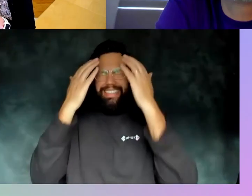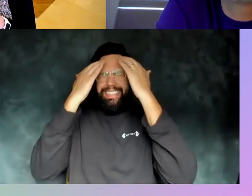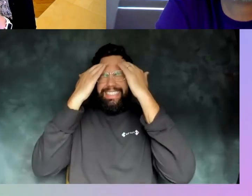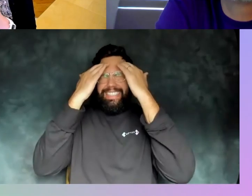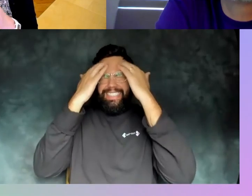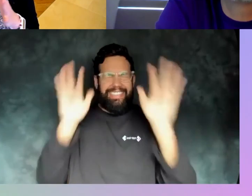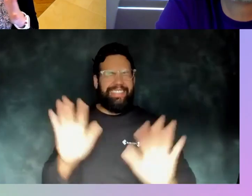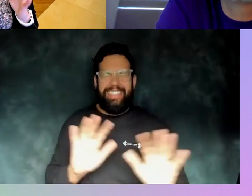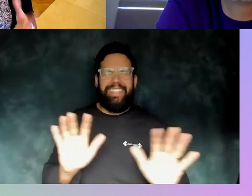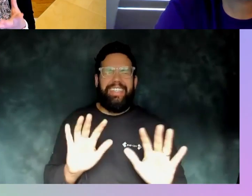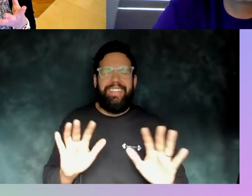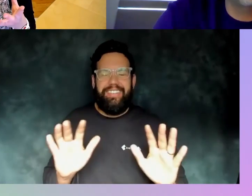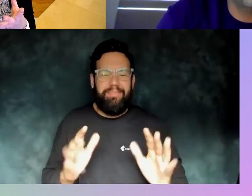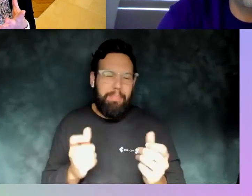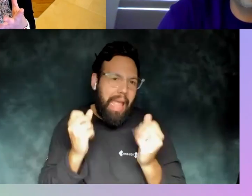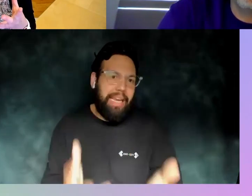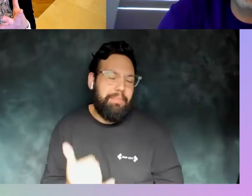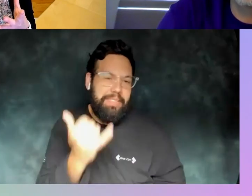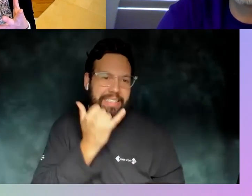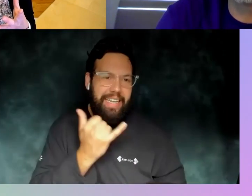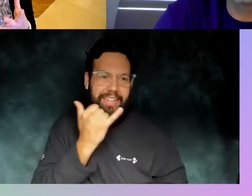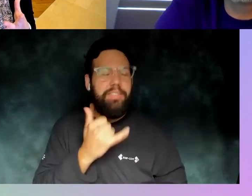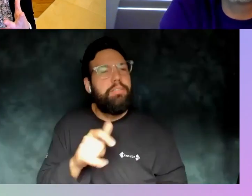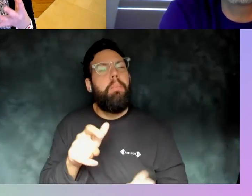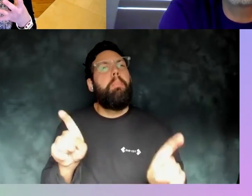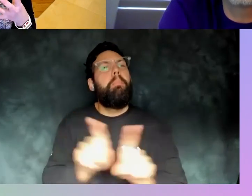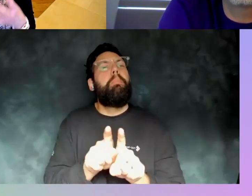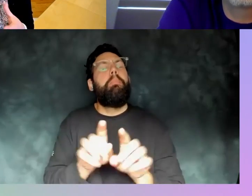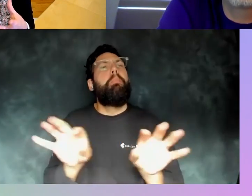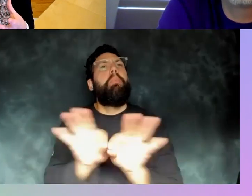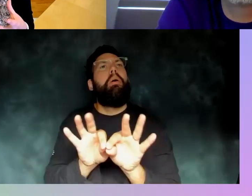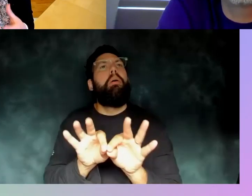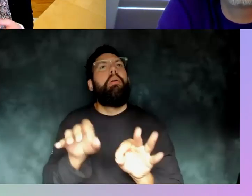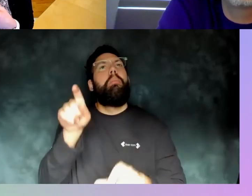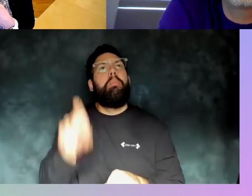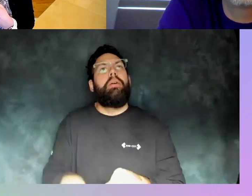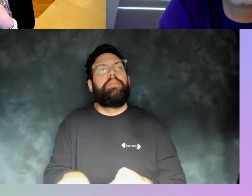need, not the other way around. I challenge you to